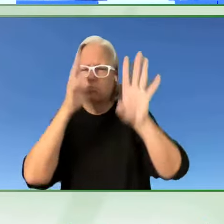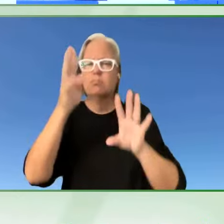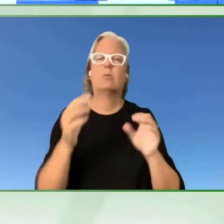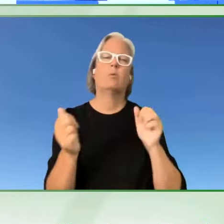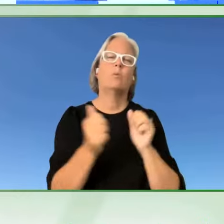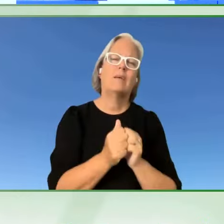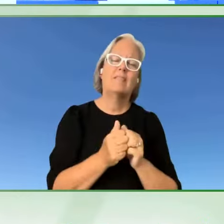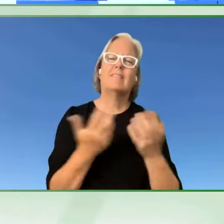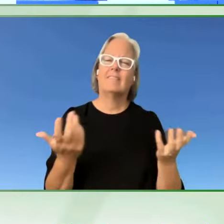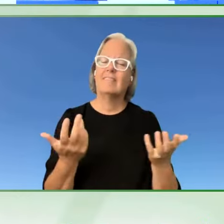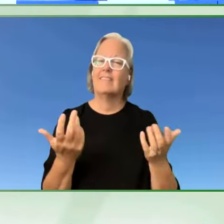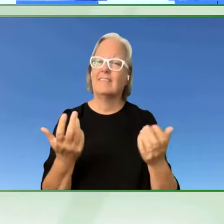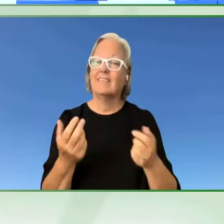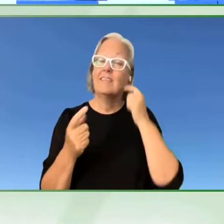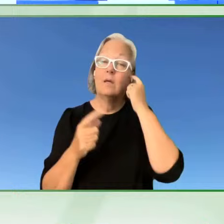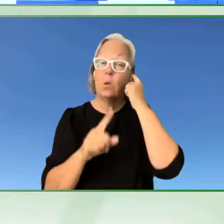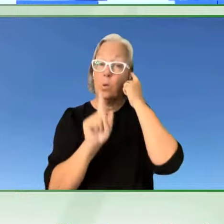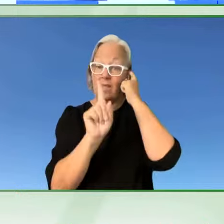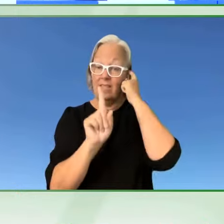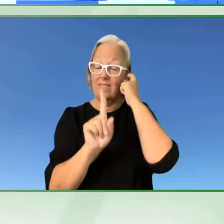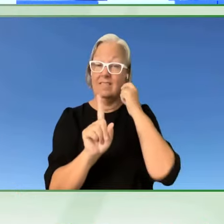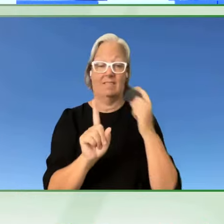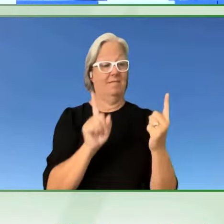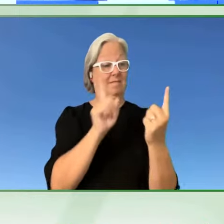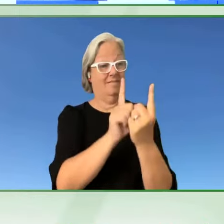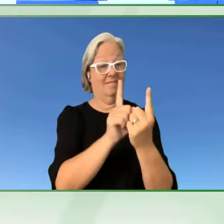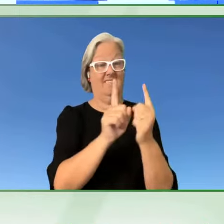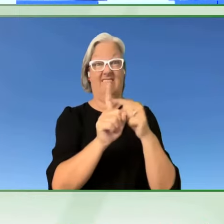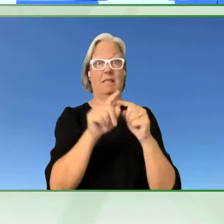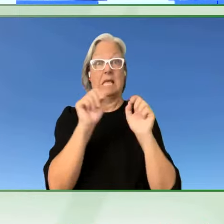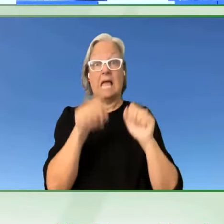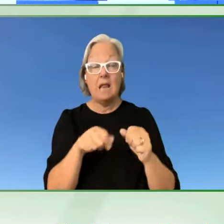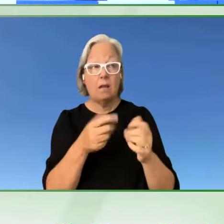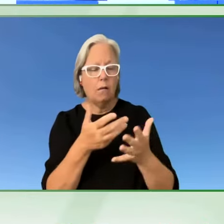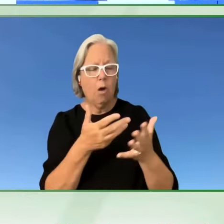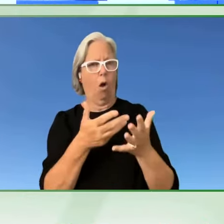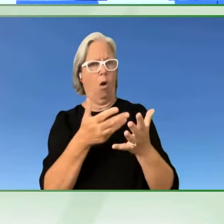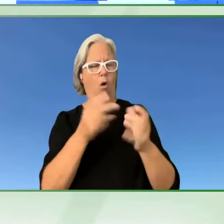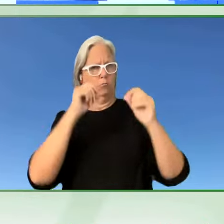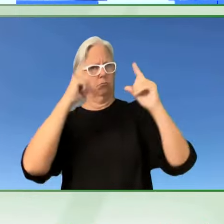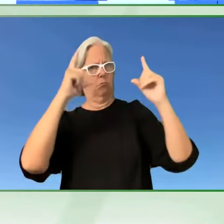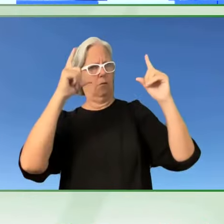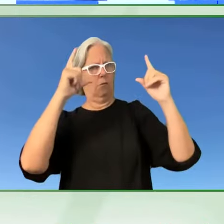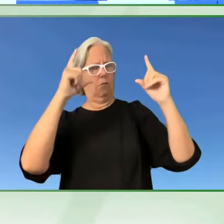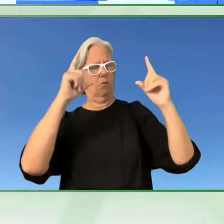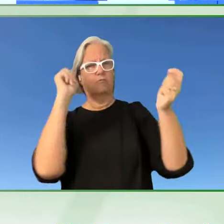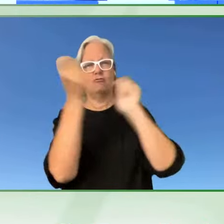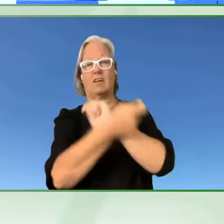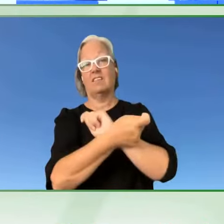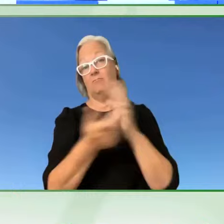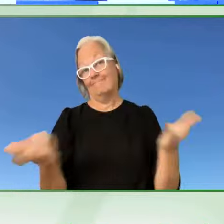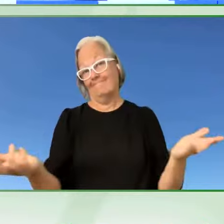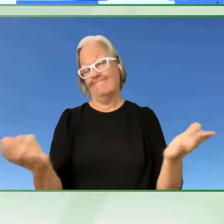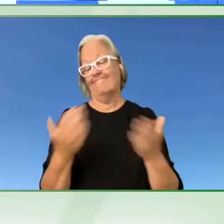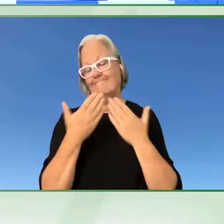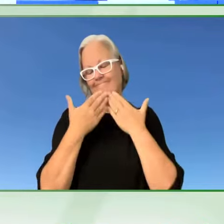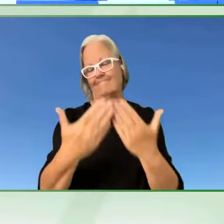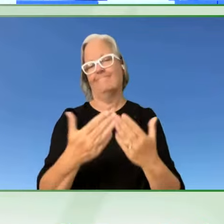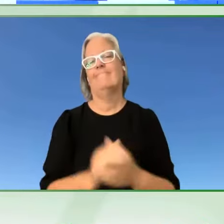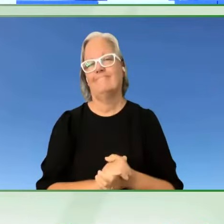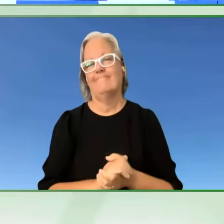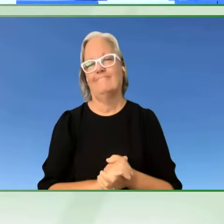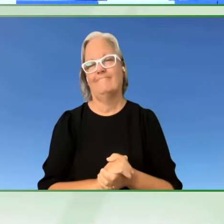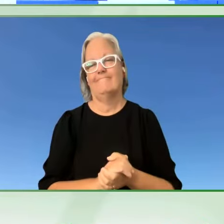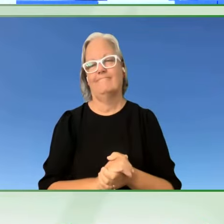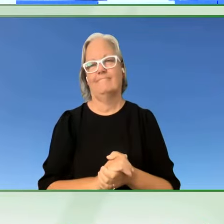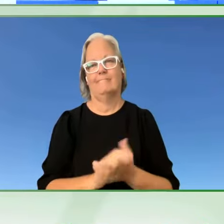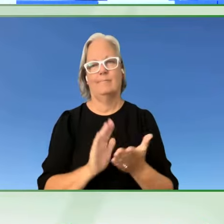It doesn't matter what you look like, you can dance anyway.